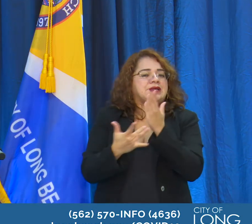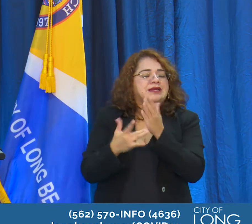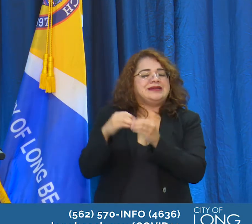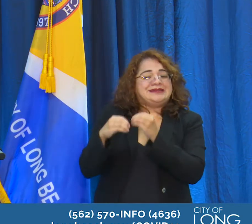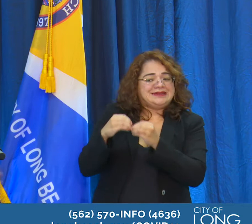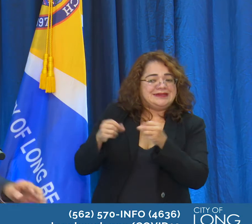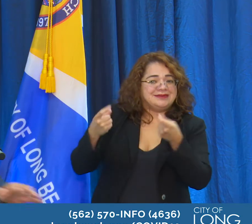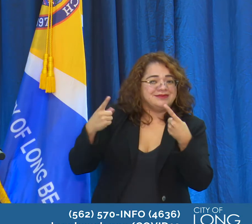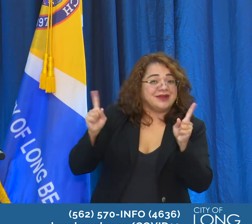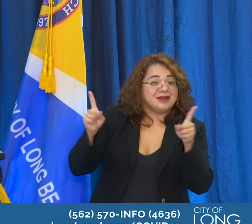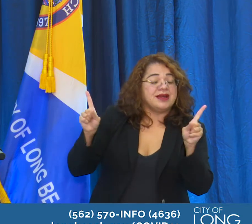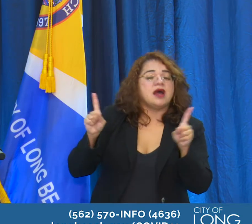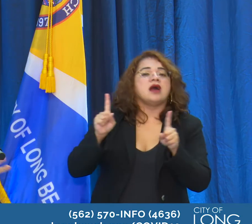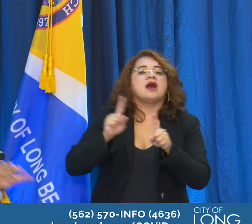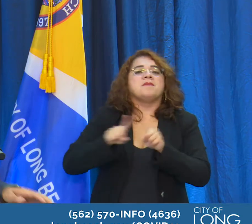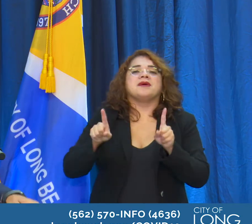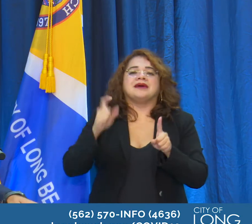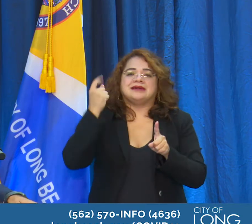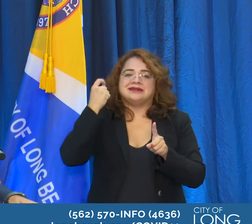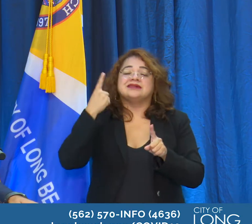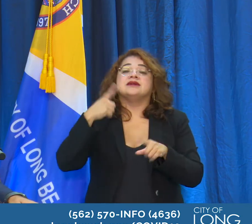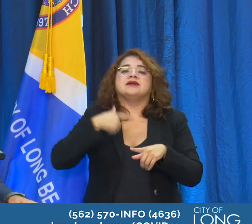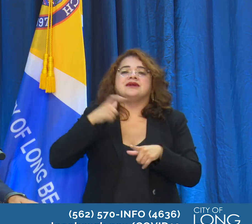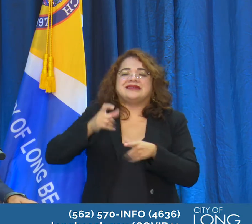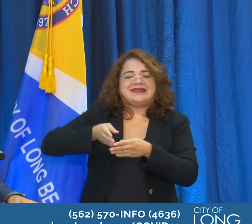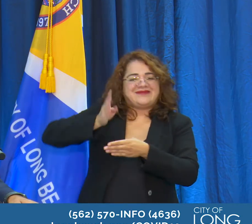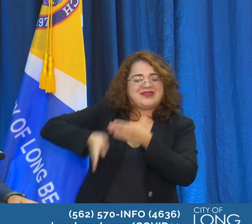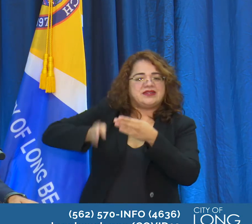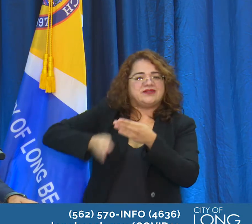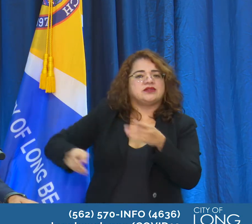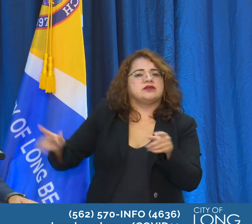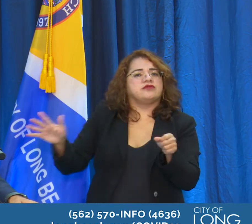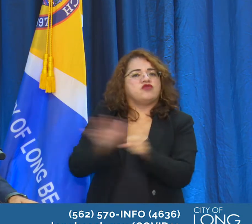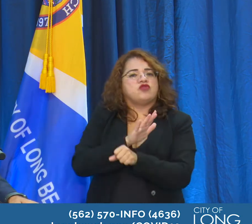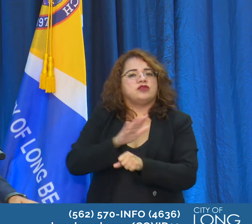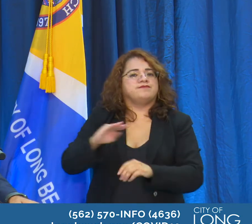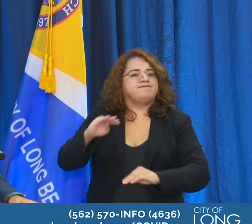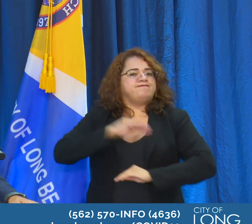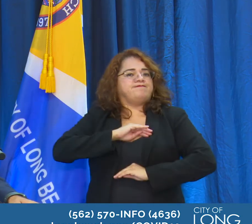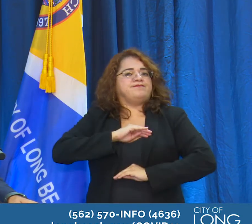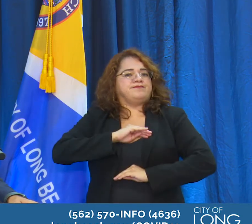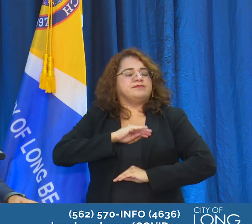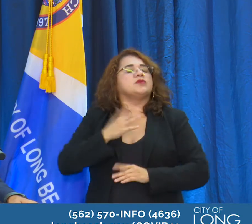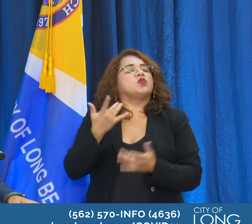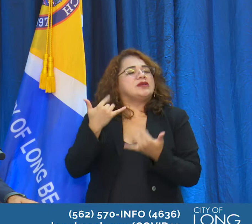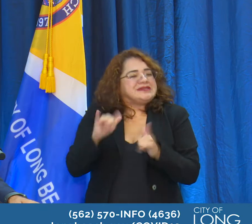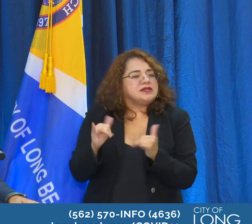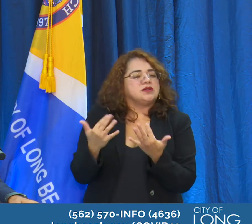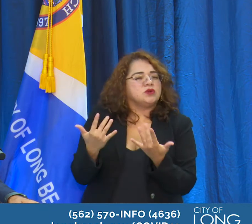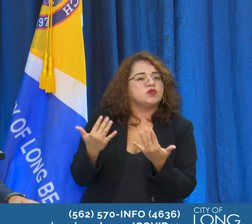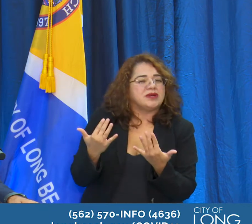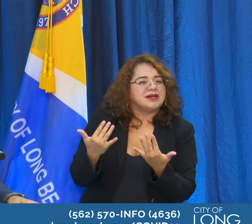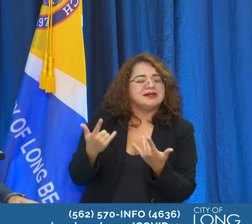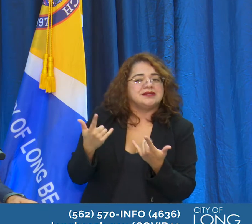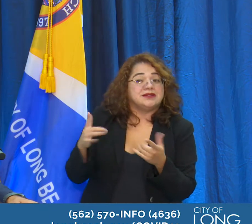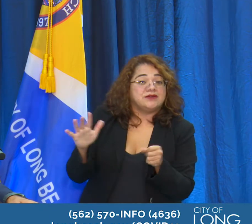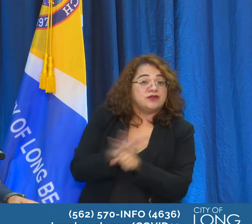sure that all of those numbers are in place. So we're feeling pretty good where the data is but there still might be some adjustments